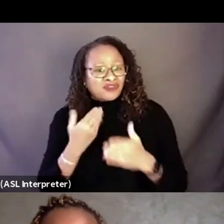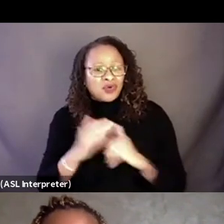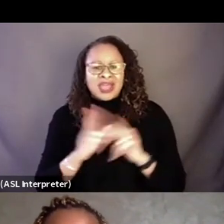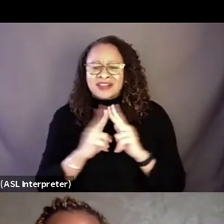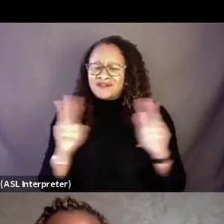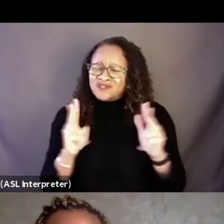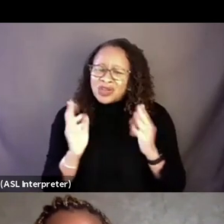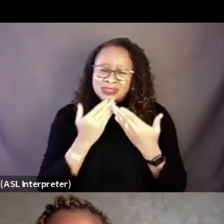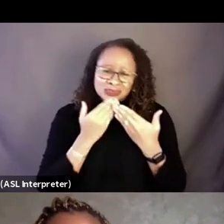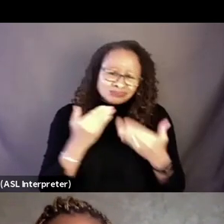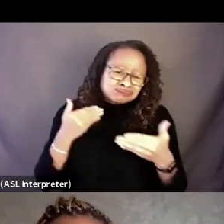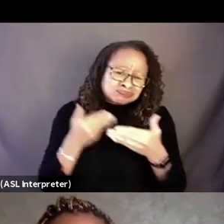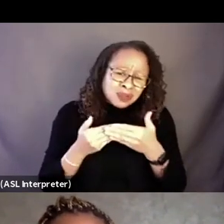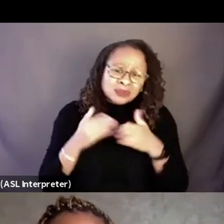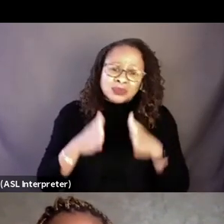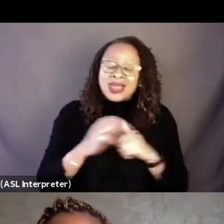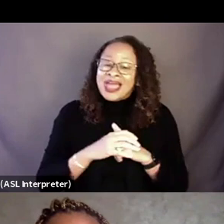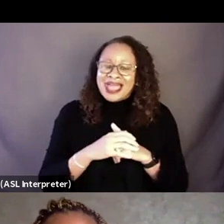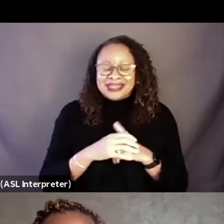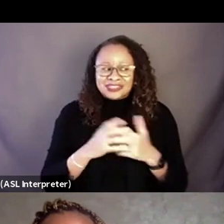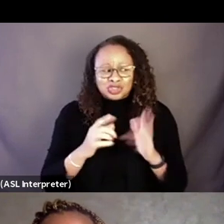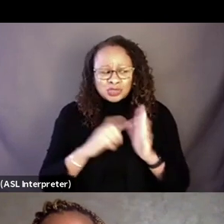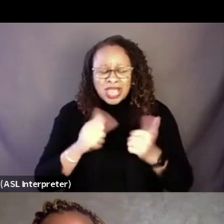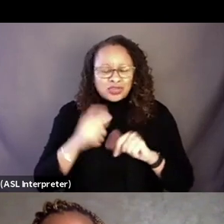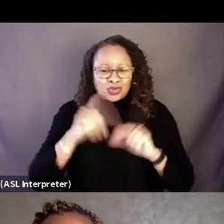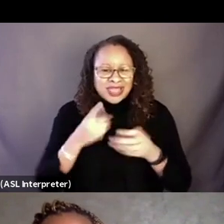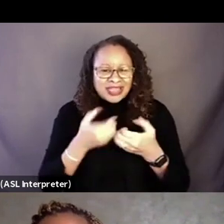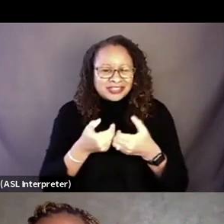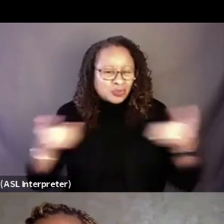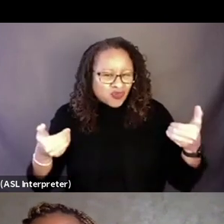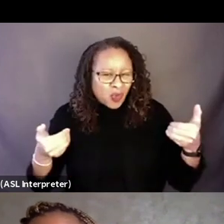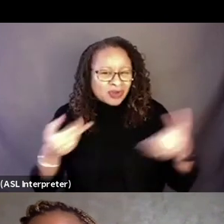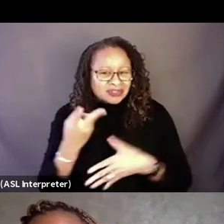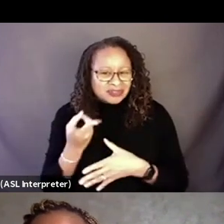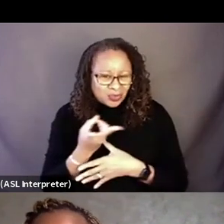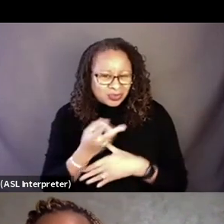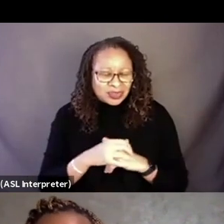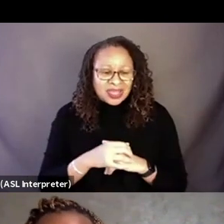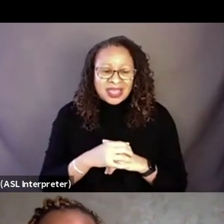And it just shows like how you can't divorce them. Because I think a lot of times, like in places like Kenya